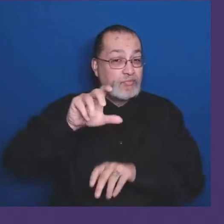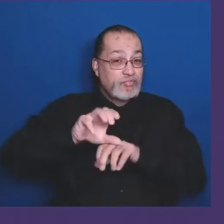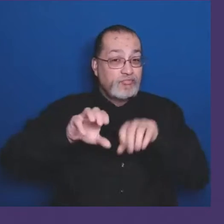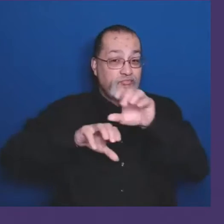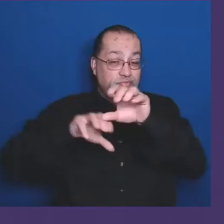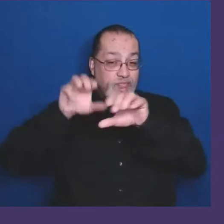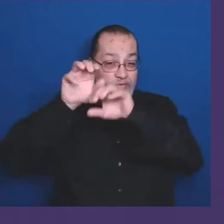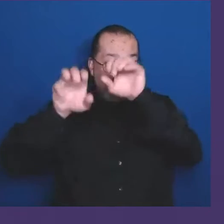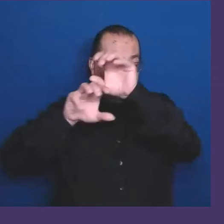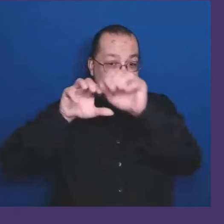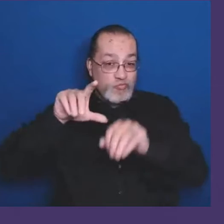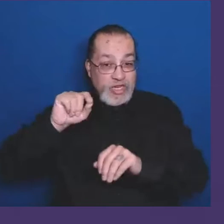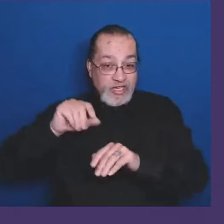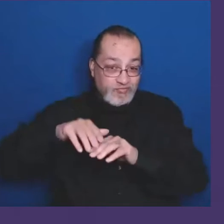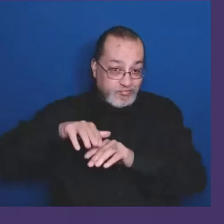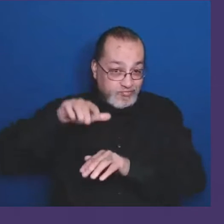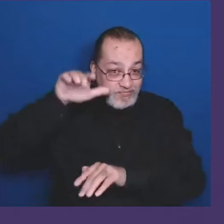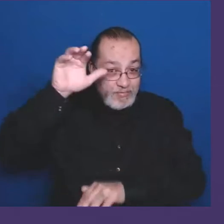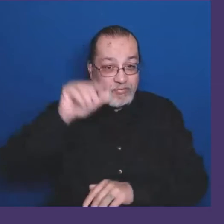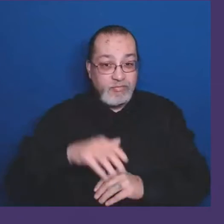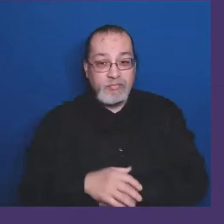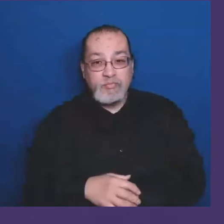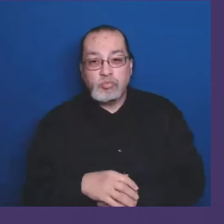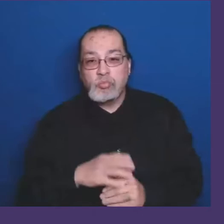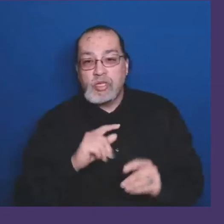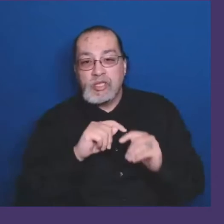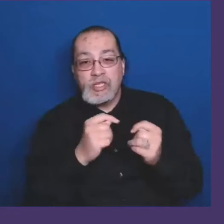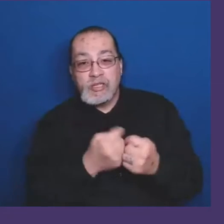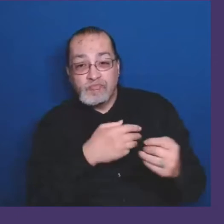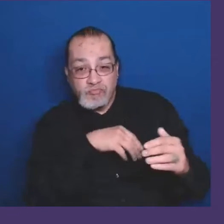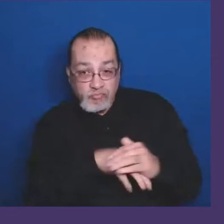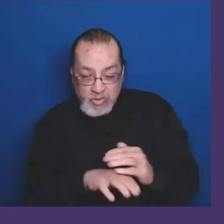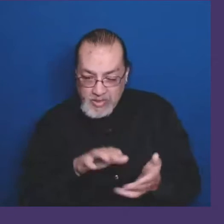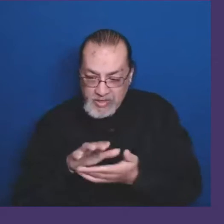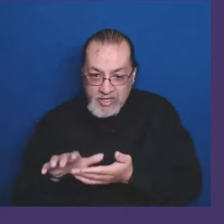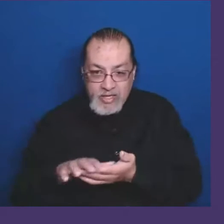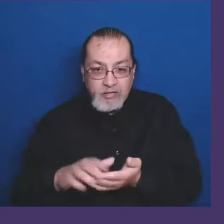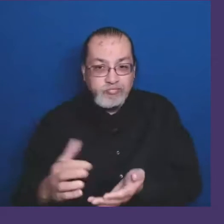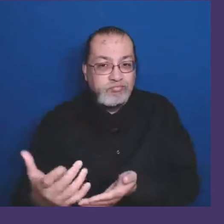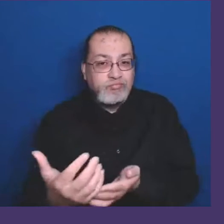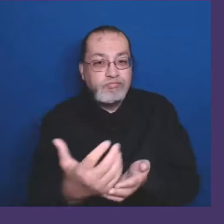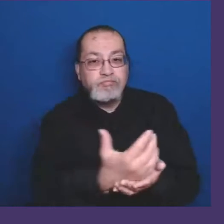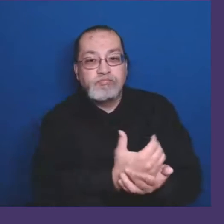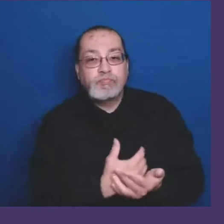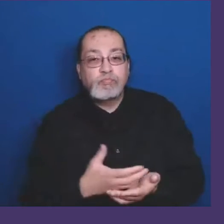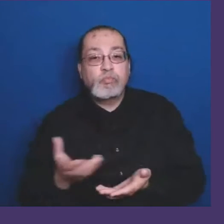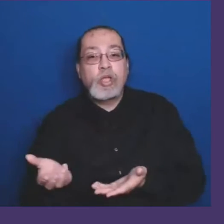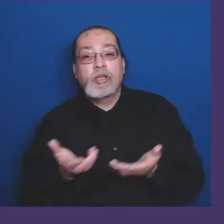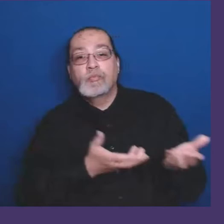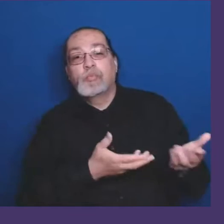bring it back out to the moves. Sometimes I go out and help with my coworkers